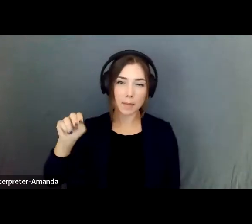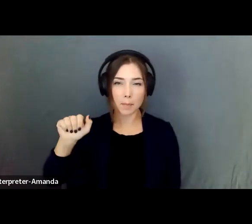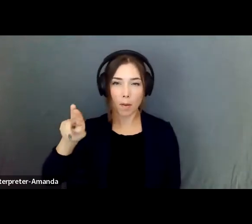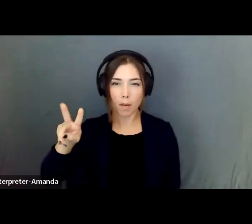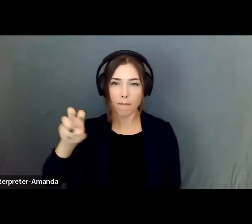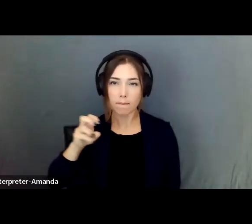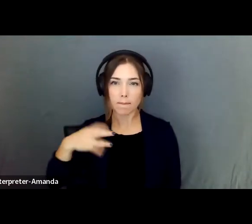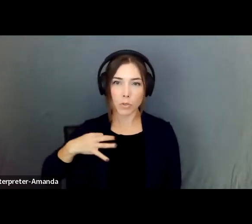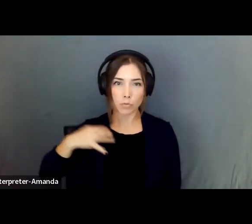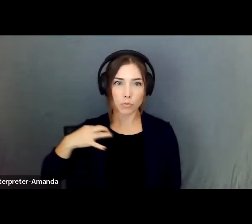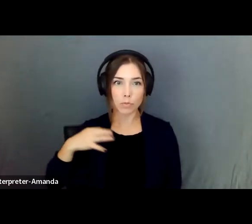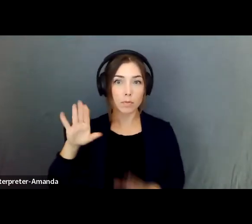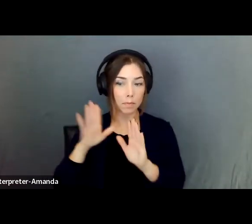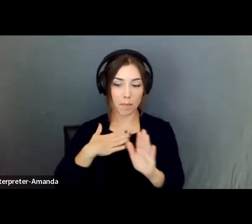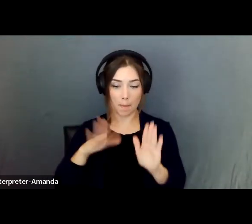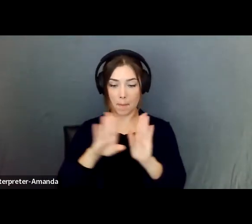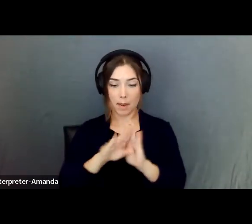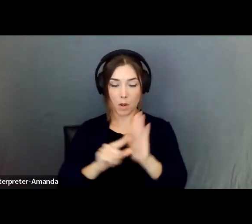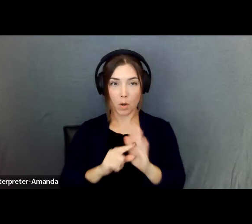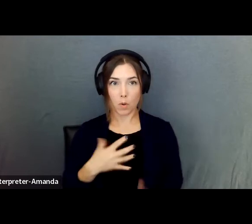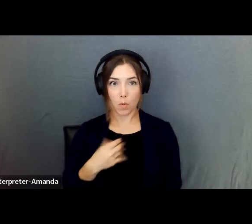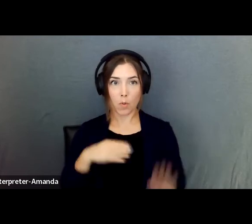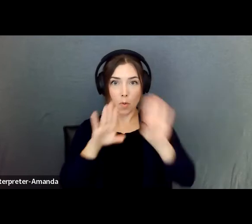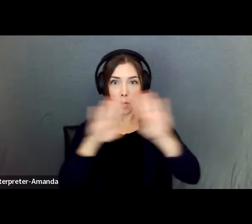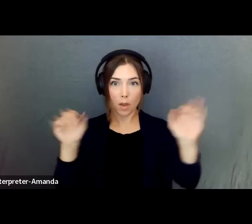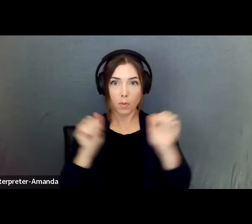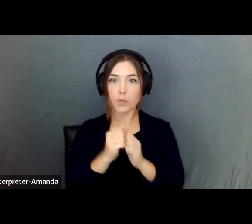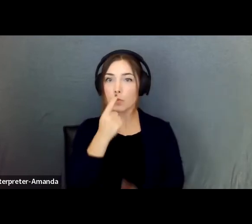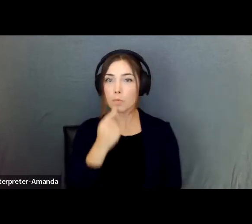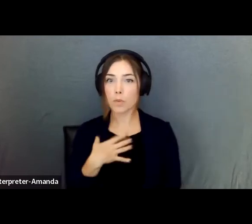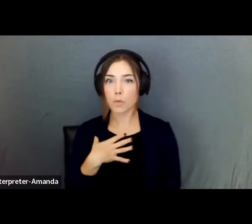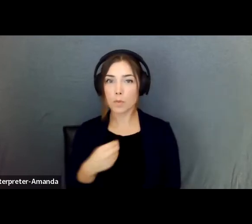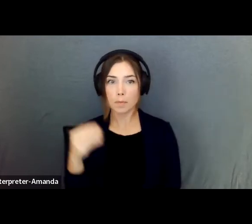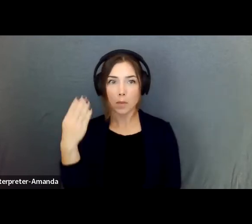The background is a white wall with a red white and blue picture.